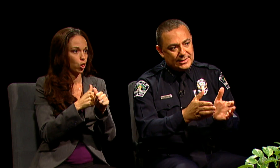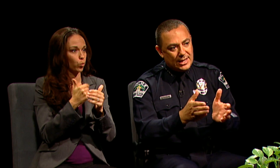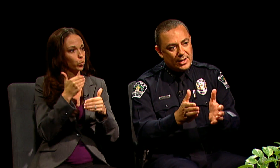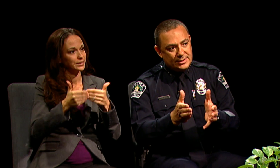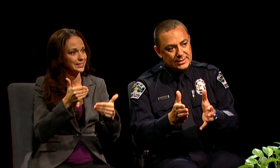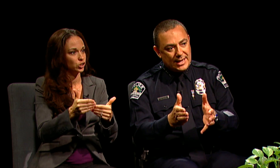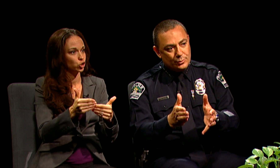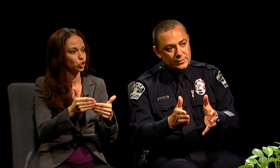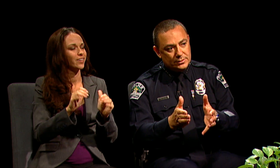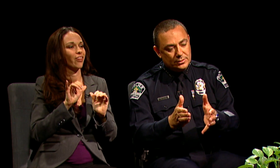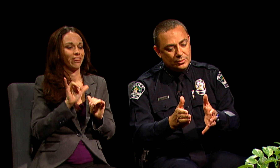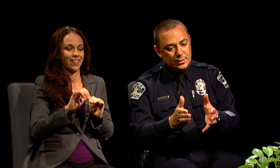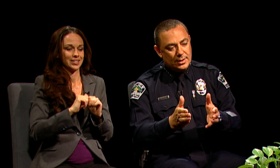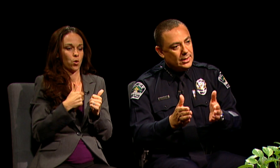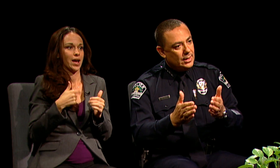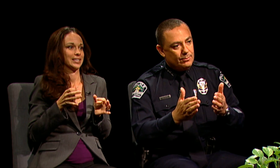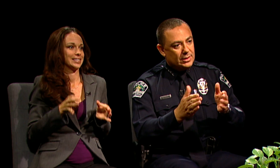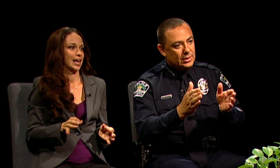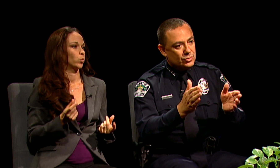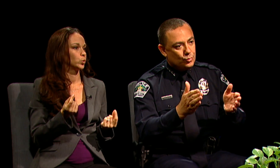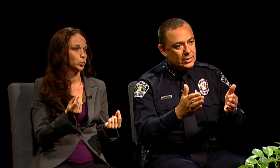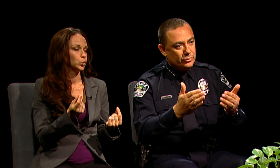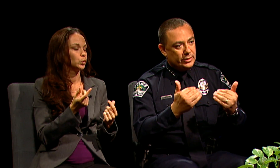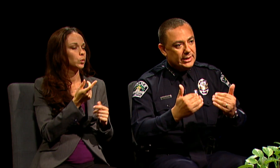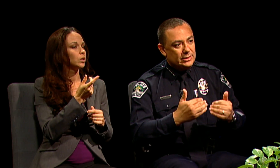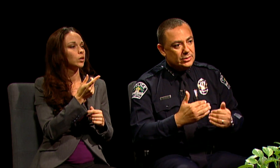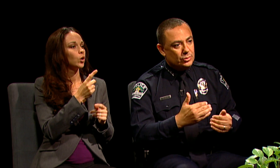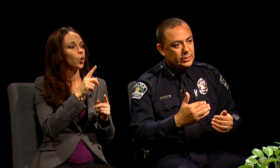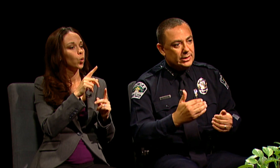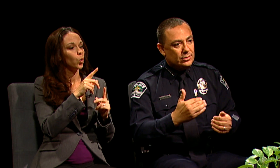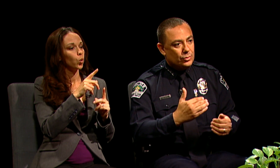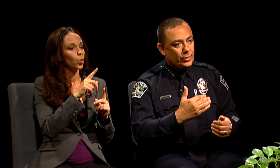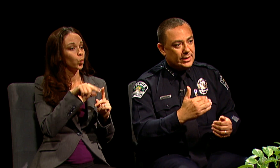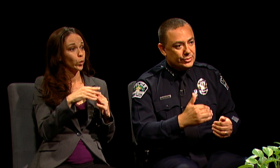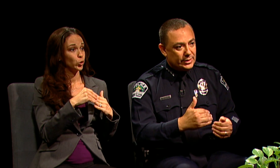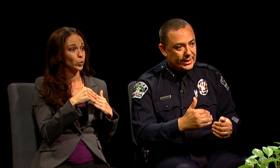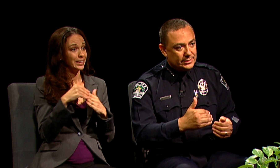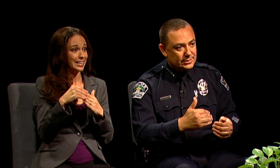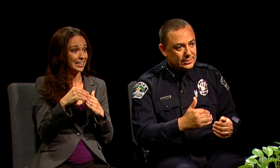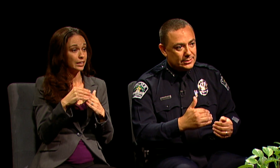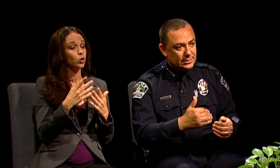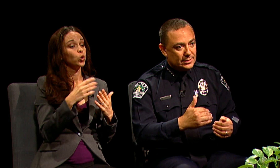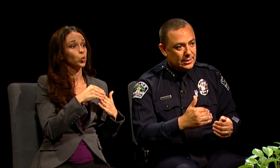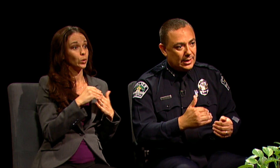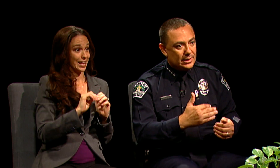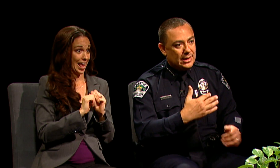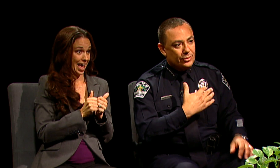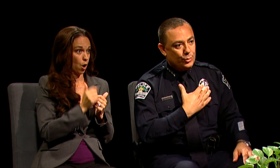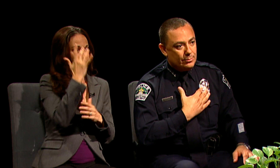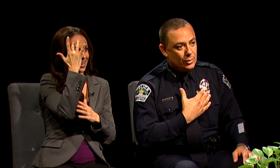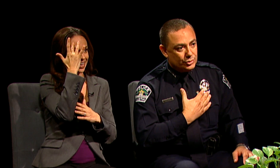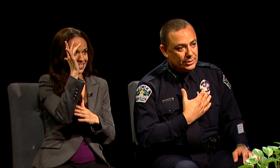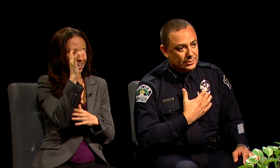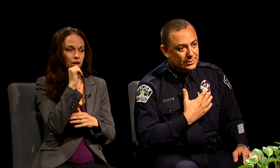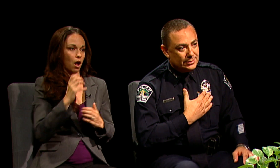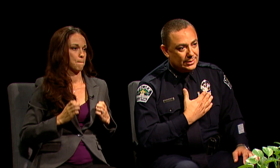THAT'S HOW I DECIDE WHAT TO DO BECAUSE WHEN YOU LEAD, YOU LEAD THROUGH INTELLECT AND NOT THROUGH EMOTION.